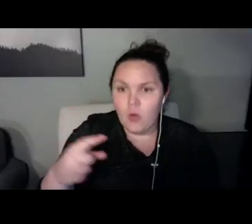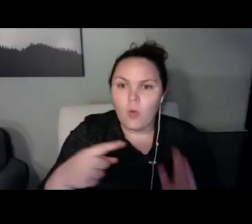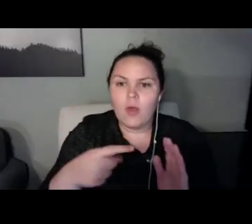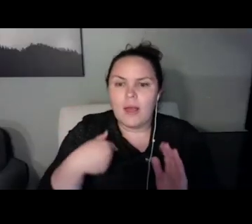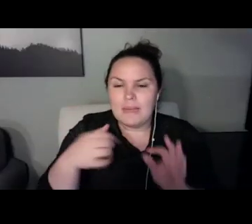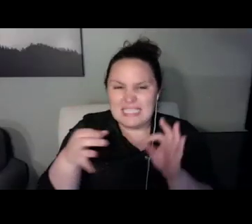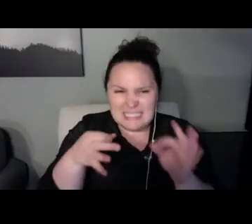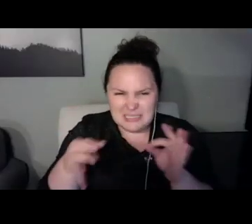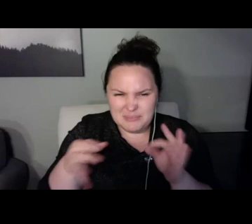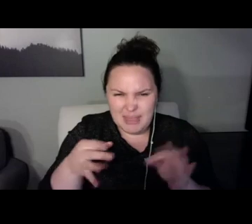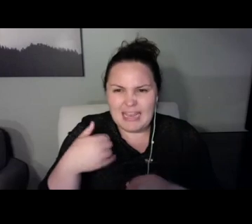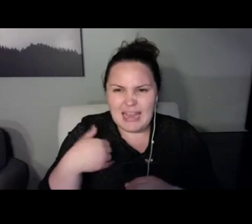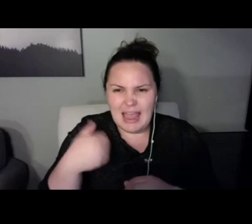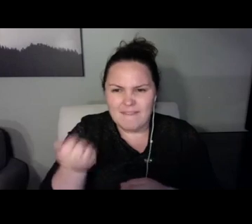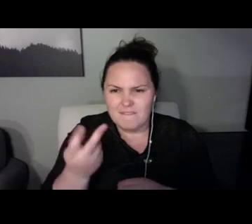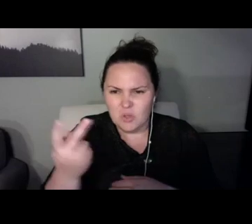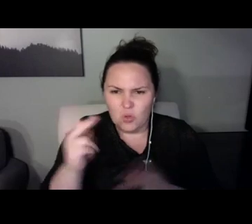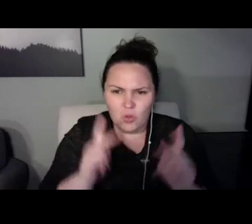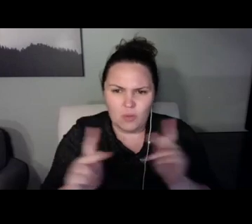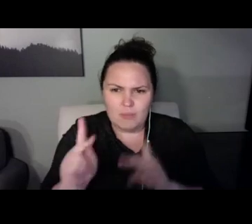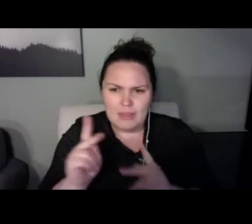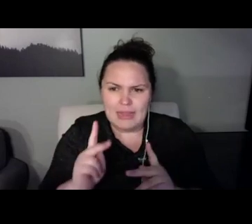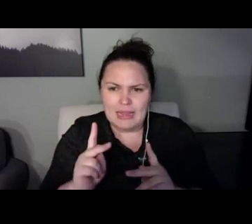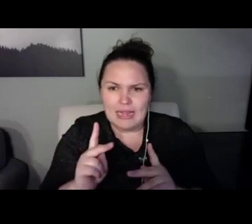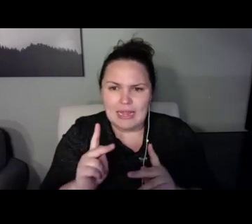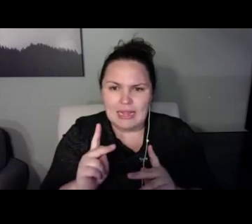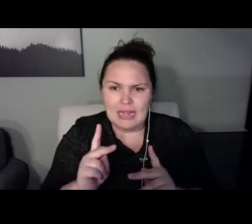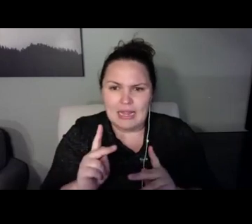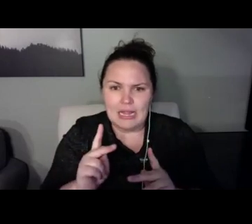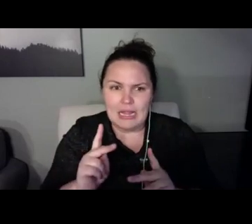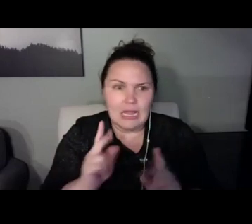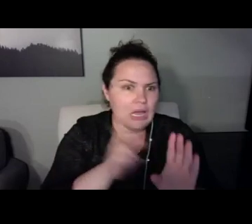we had a few people that accidentally went to the wrong Zoom meeting.